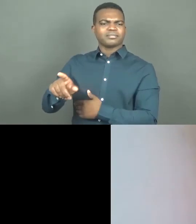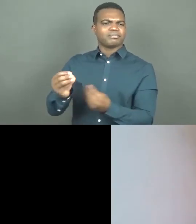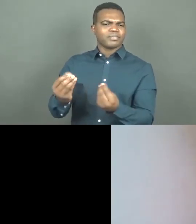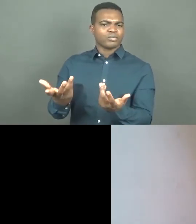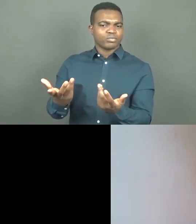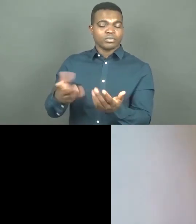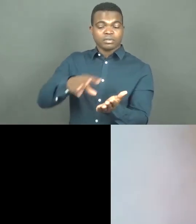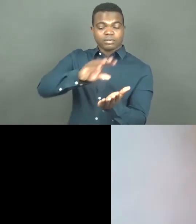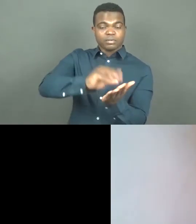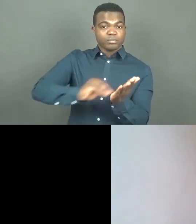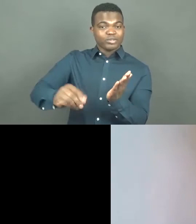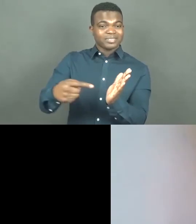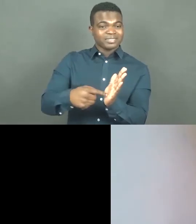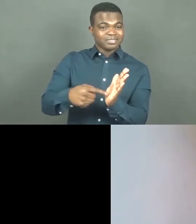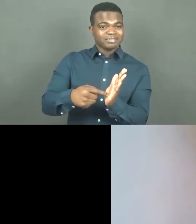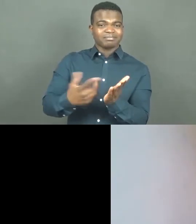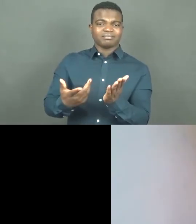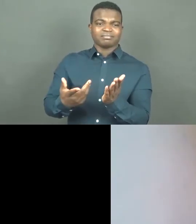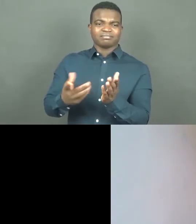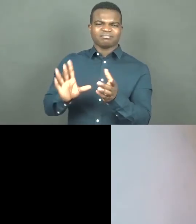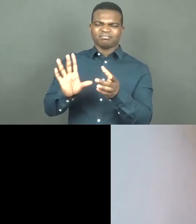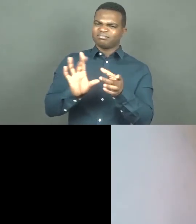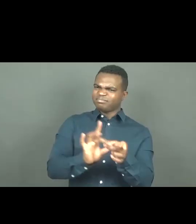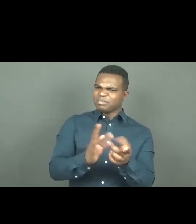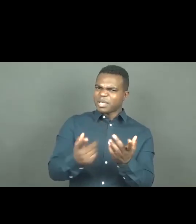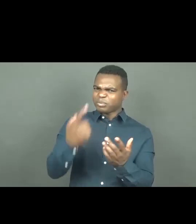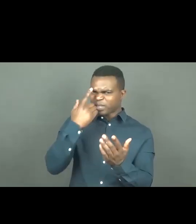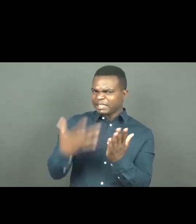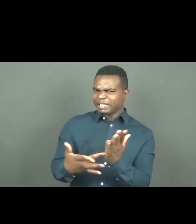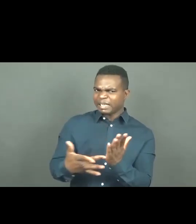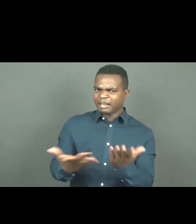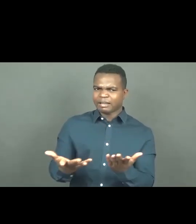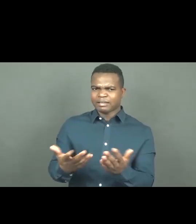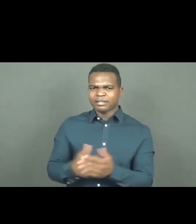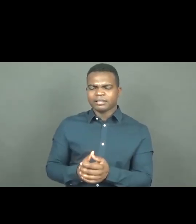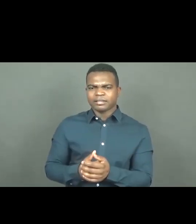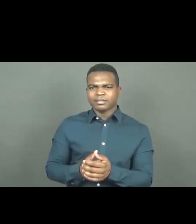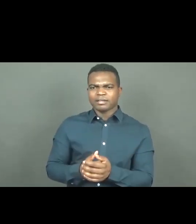Polly Meeks: Thank you very much for the great question. I think in a nutshell there's good news and there's bad news. The